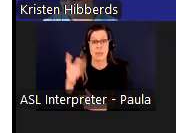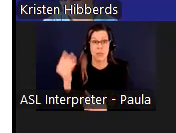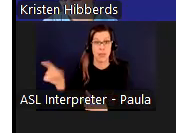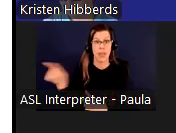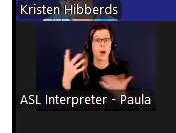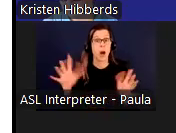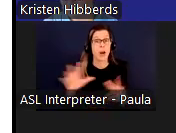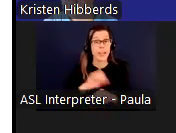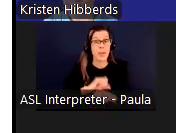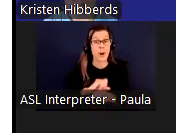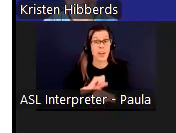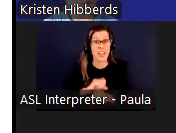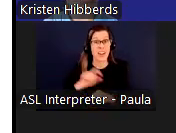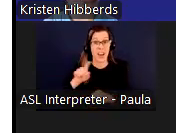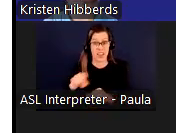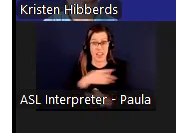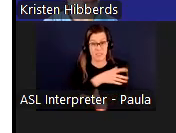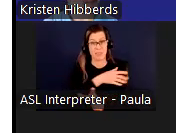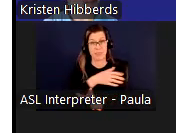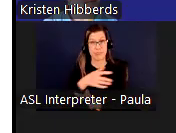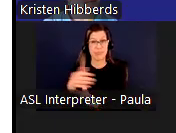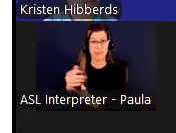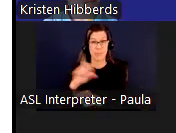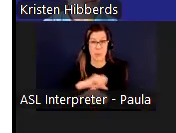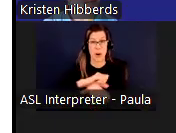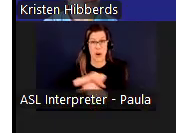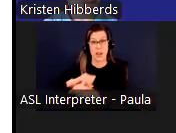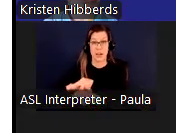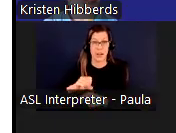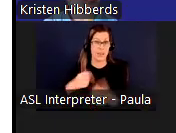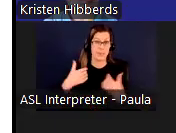They have done an incredible job, a heavy lift and we really appreciate